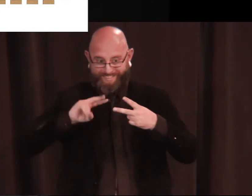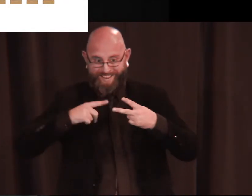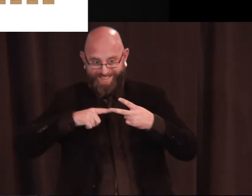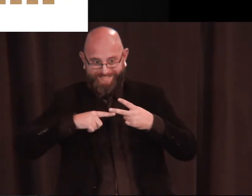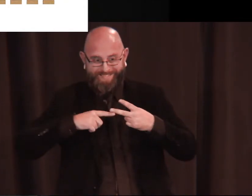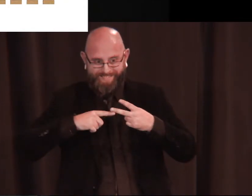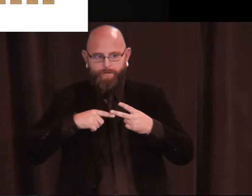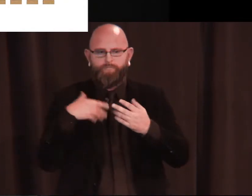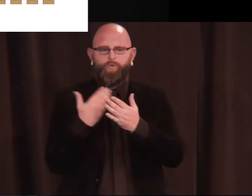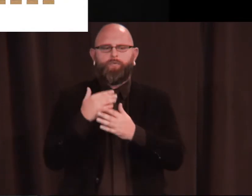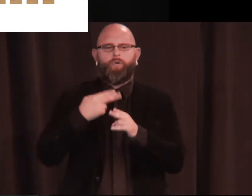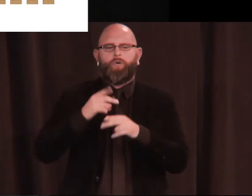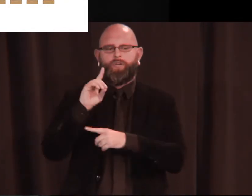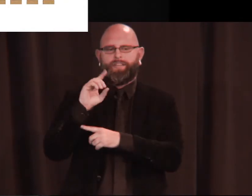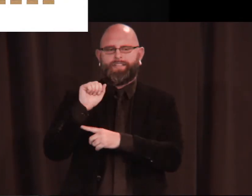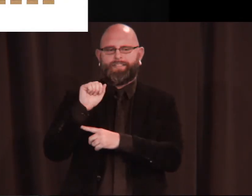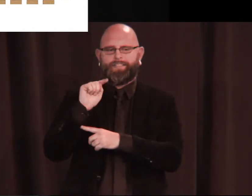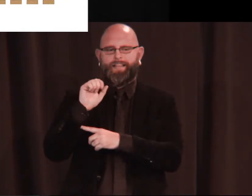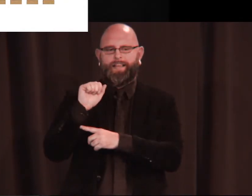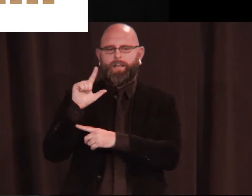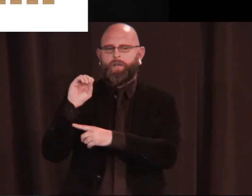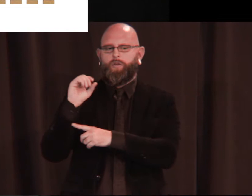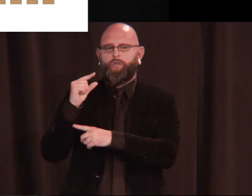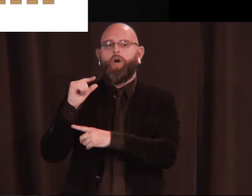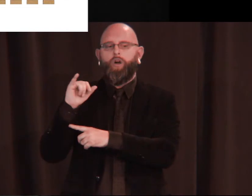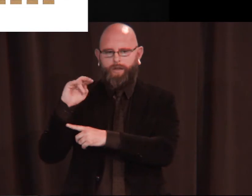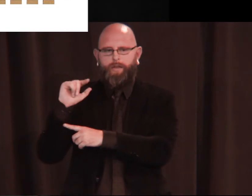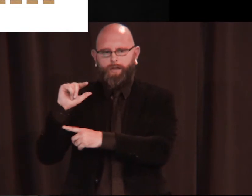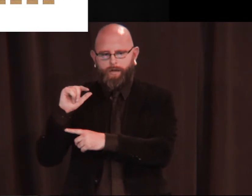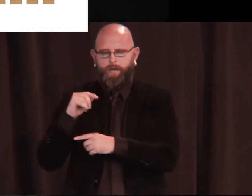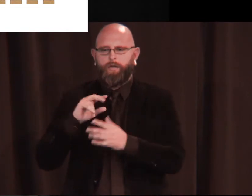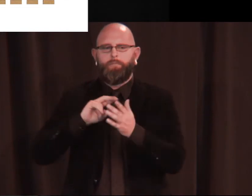and plug them into a computer and it will tell us how often, on average,